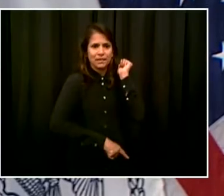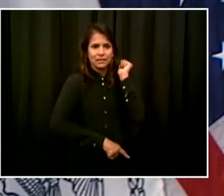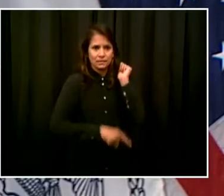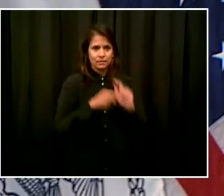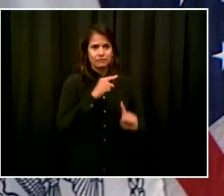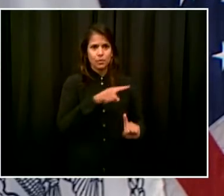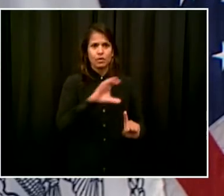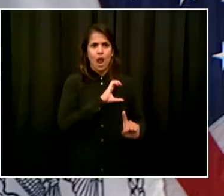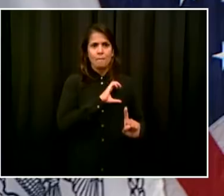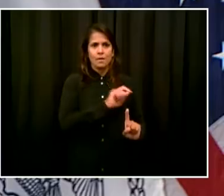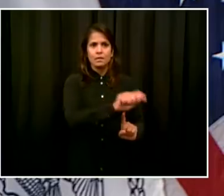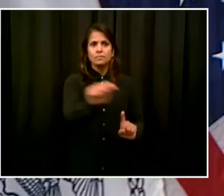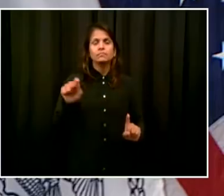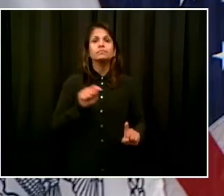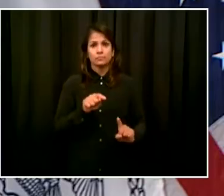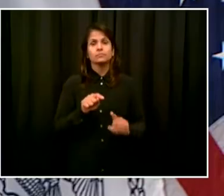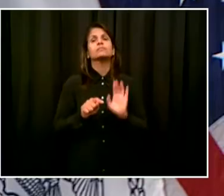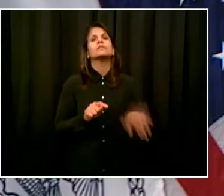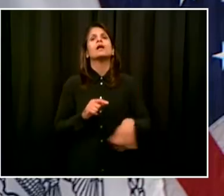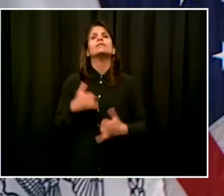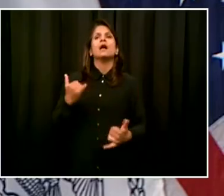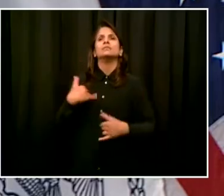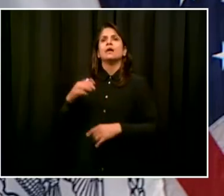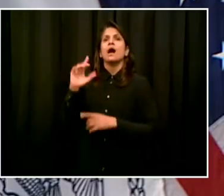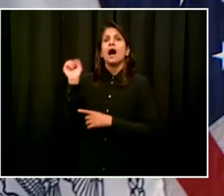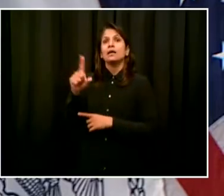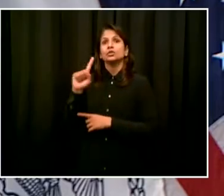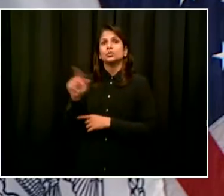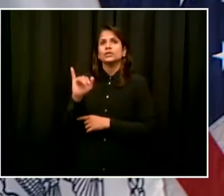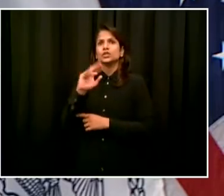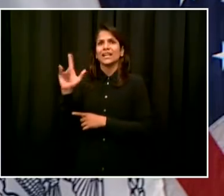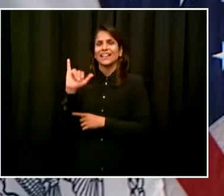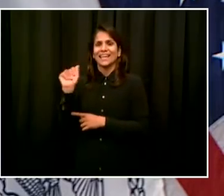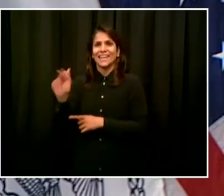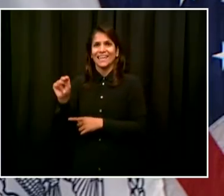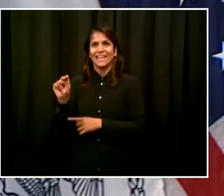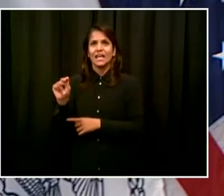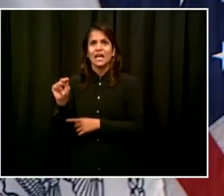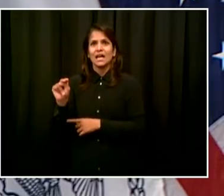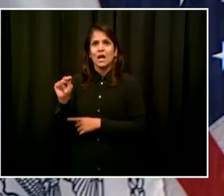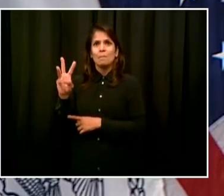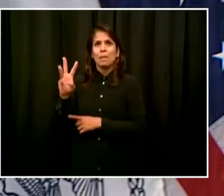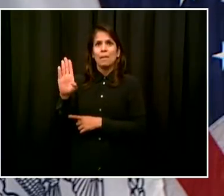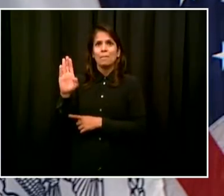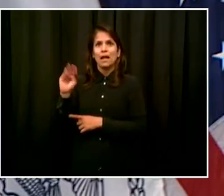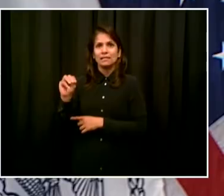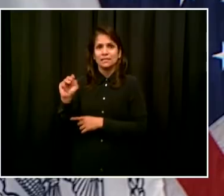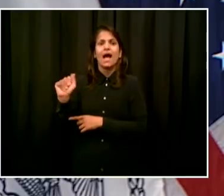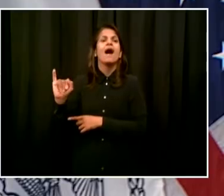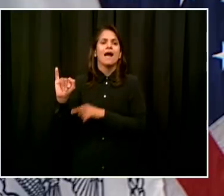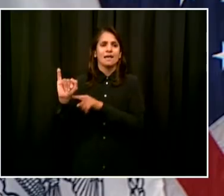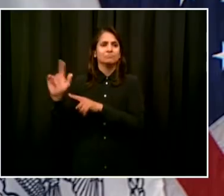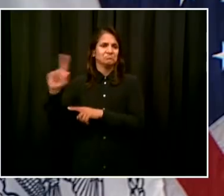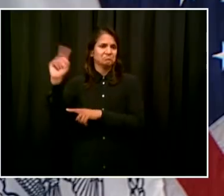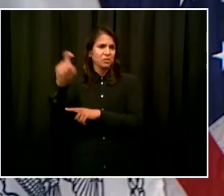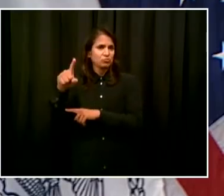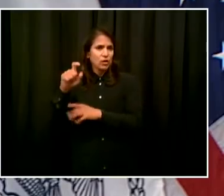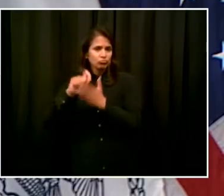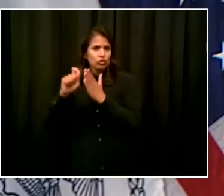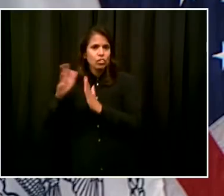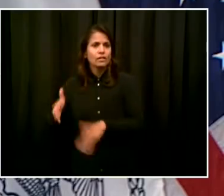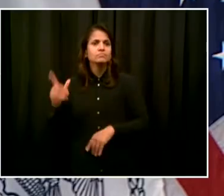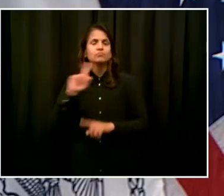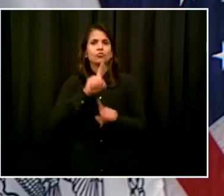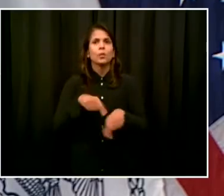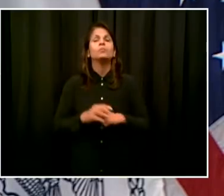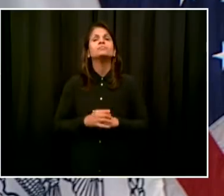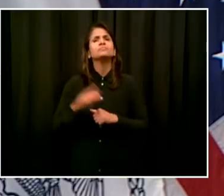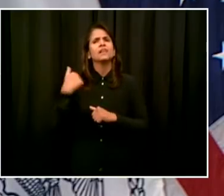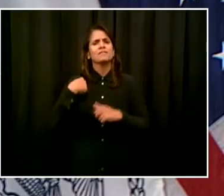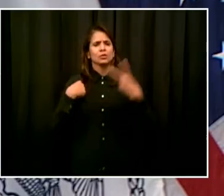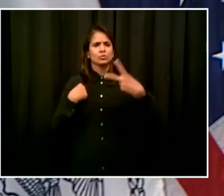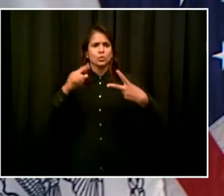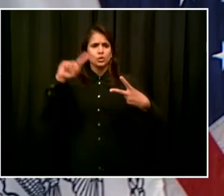HAVE JULIAN FROM